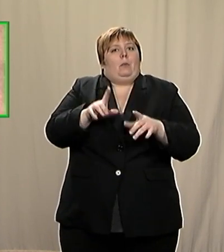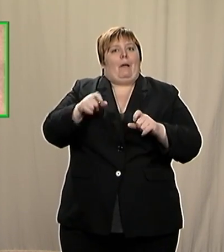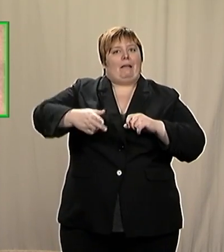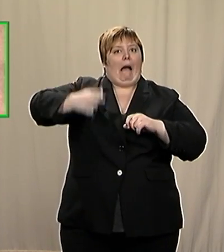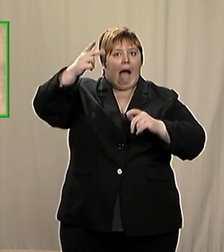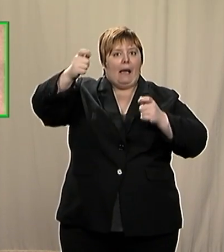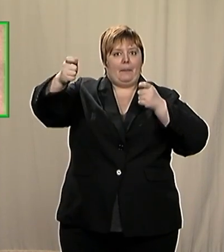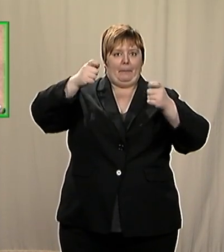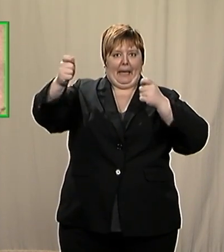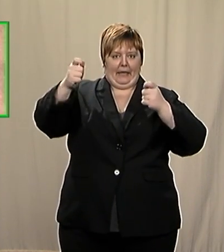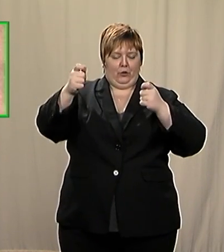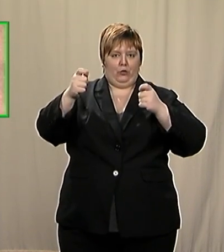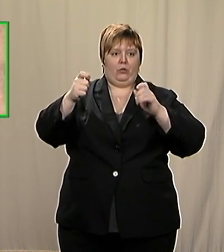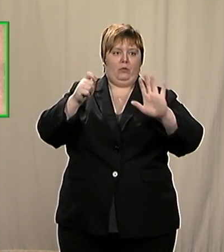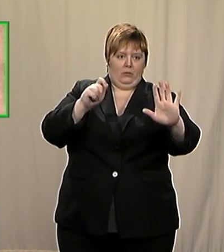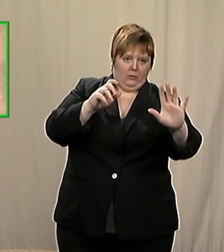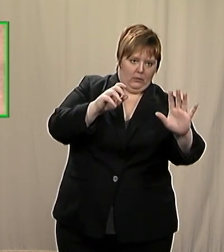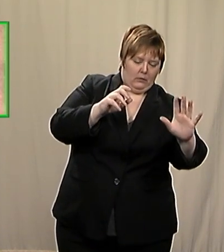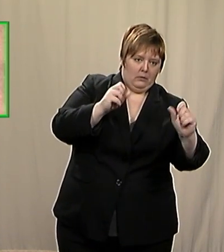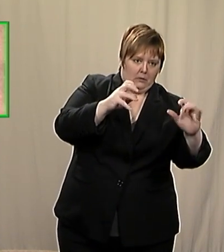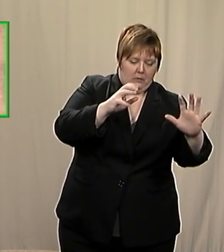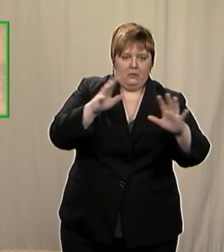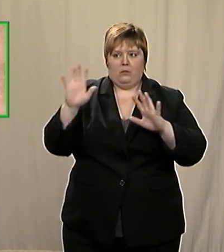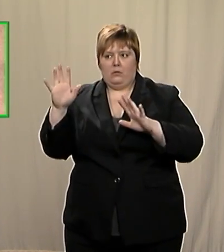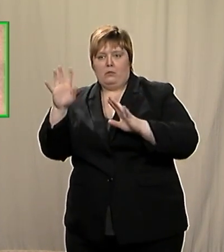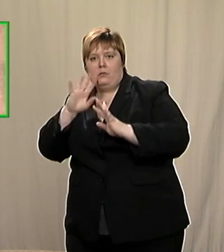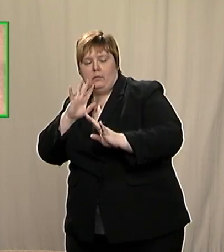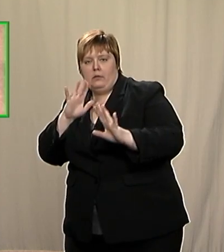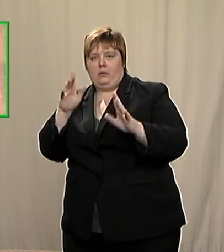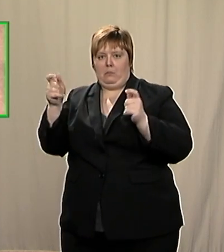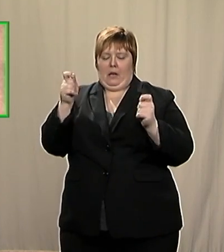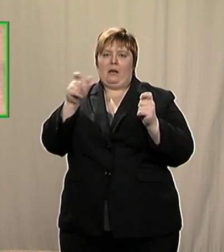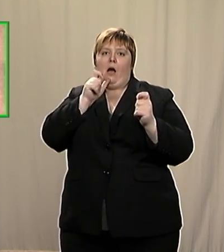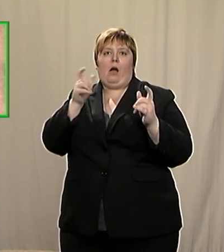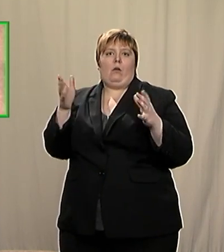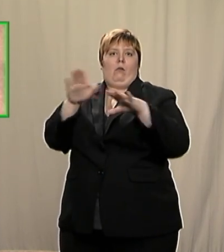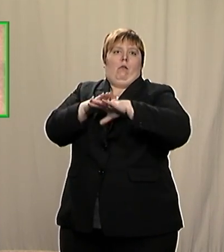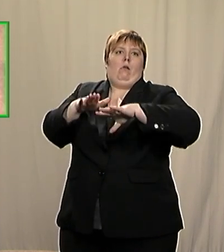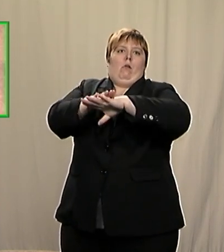to make sure the interactions aren't overlapping each other, because they can't hear or perceive